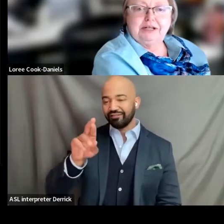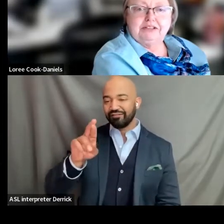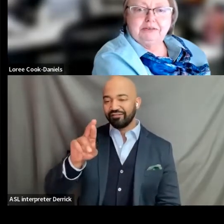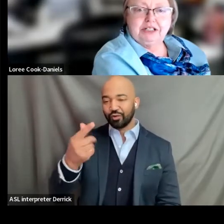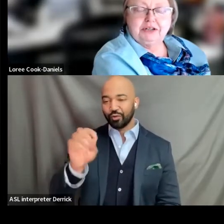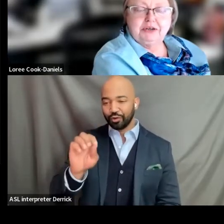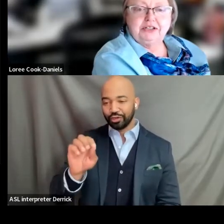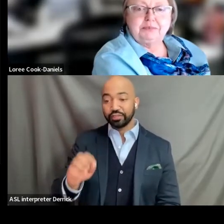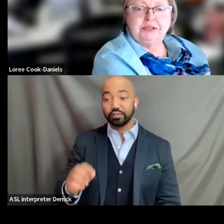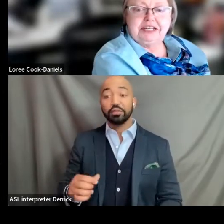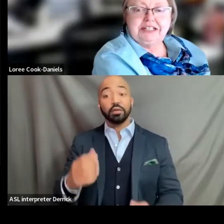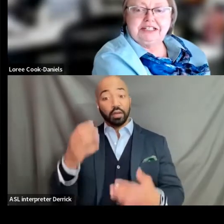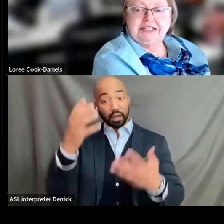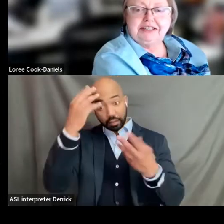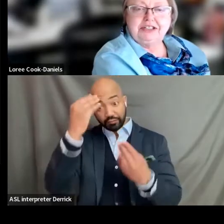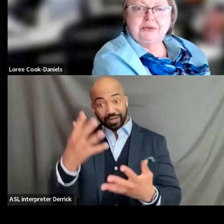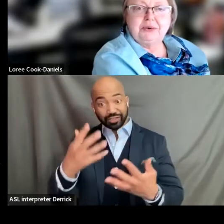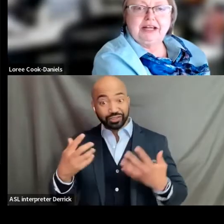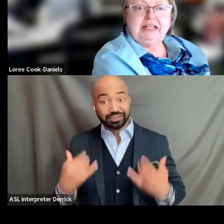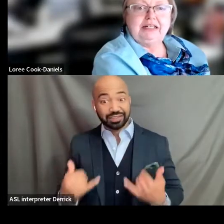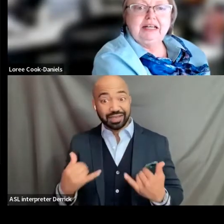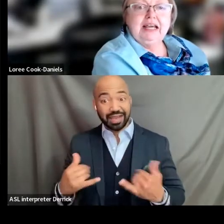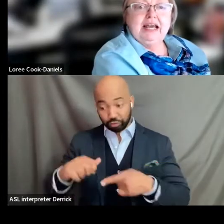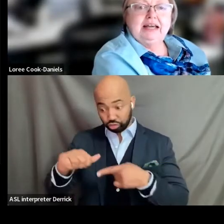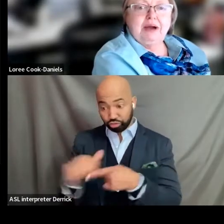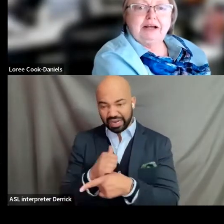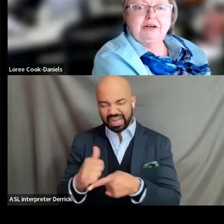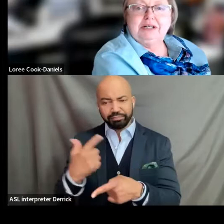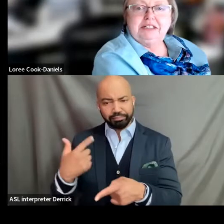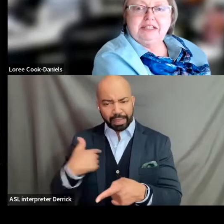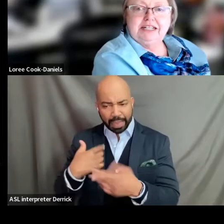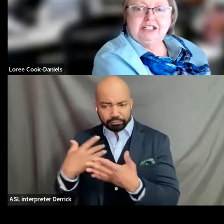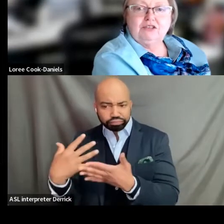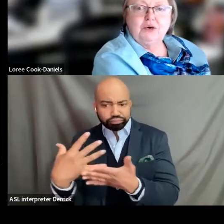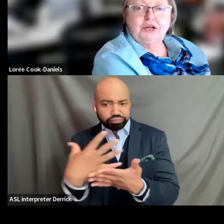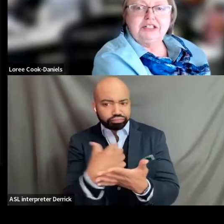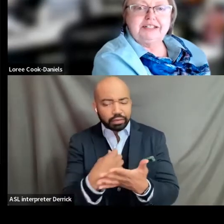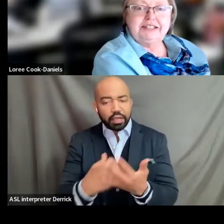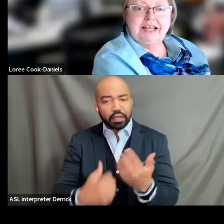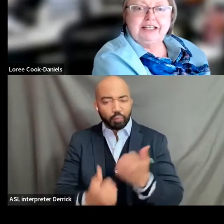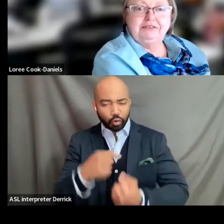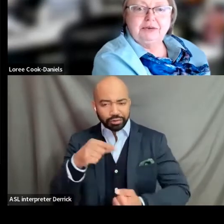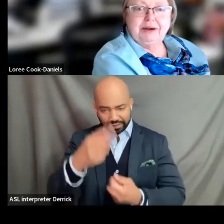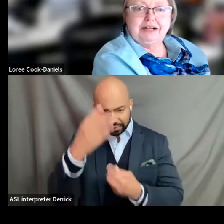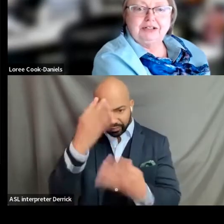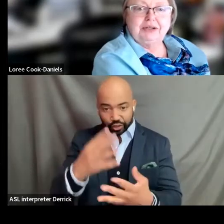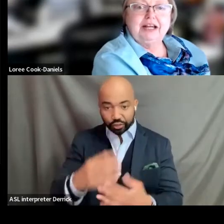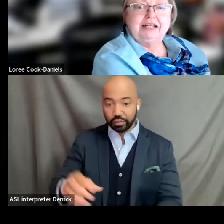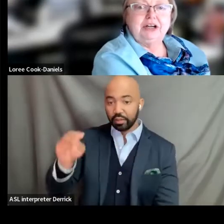of much of the materials presented in this training. And michael munson is FORGE's Executive Director,